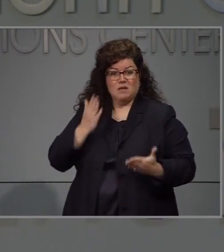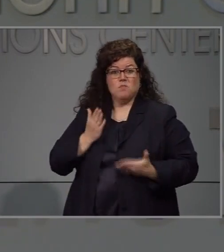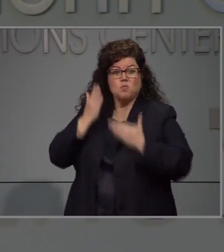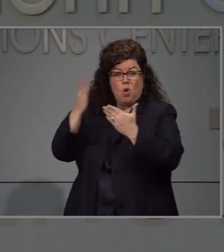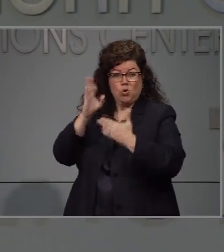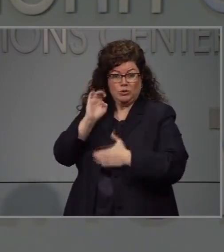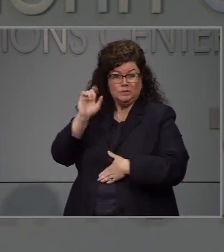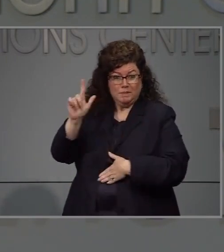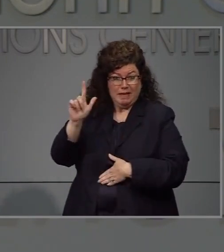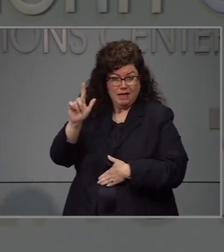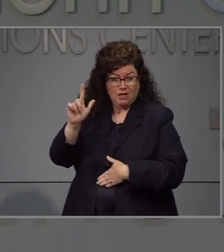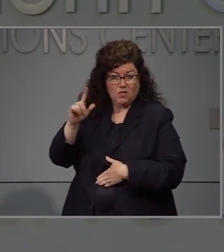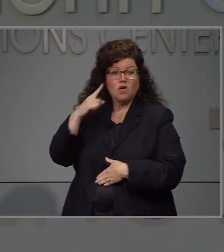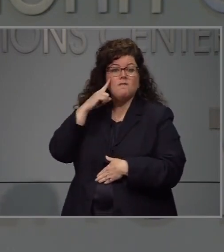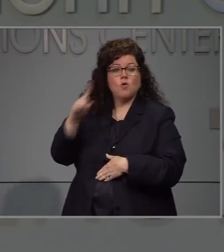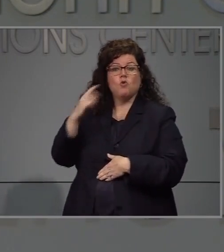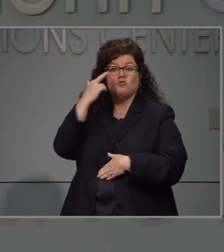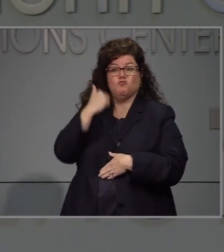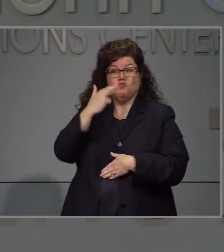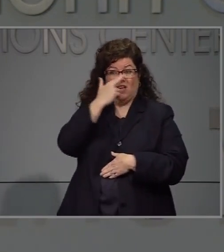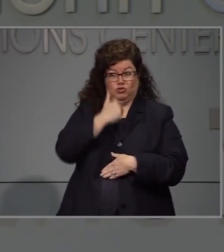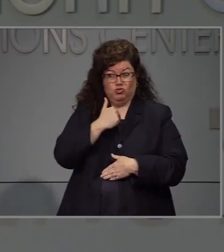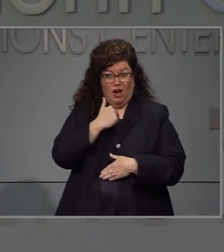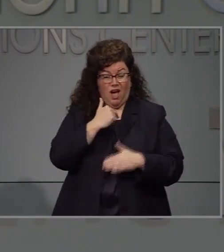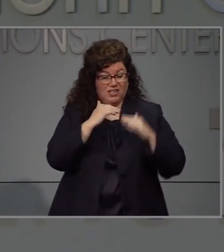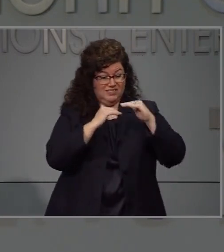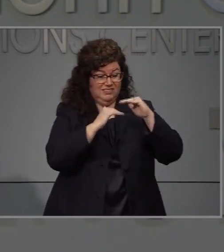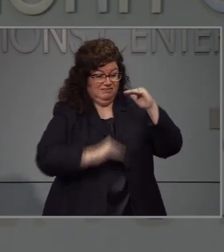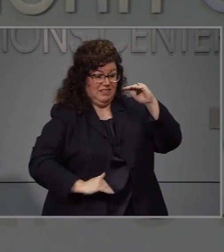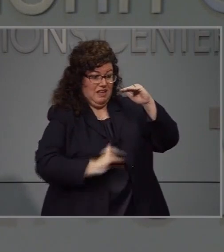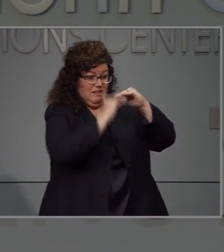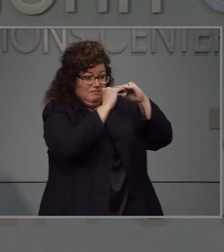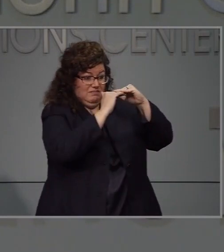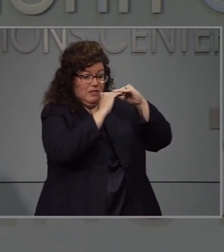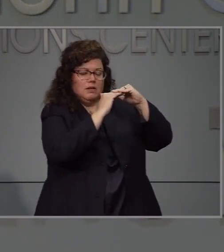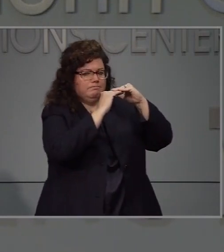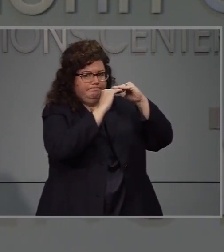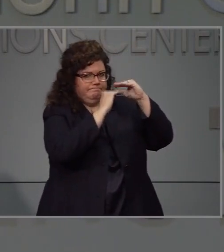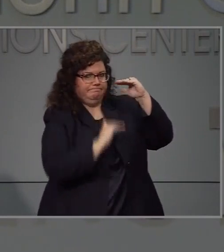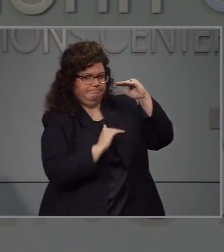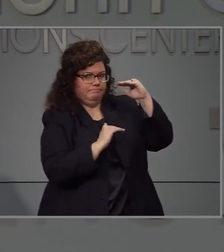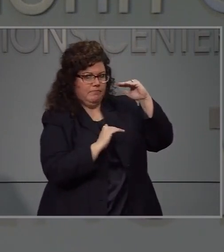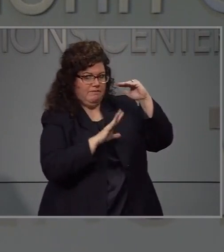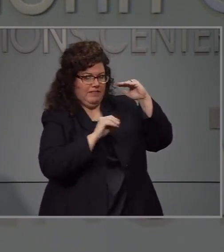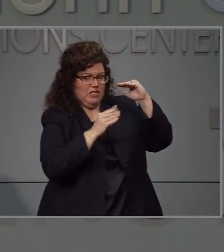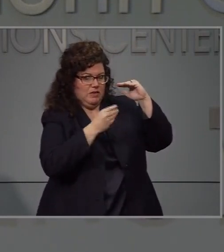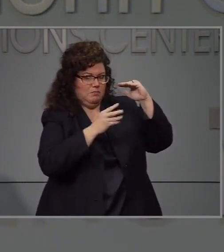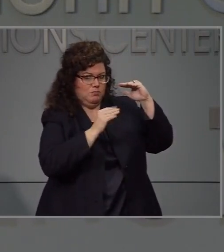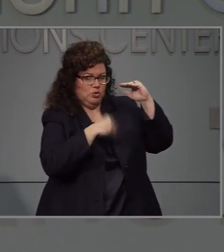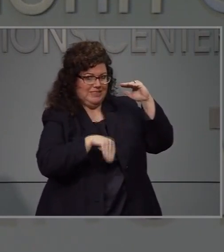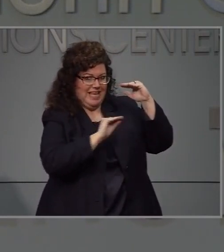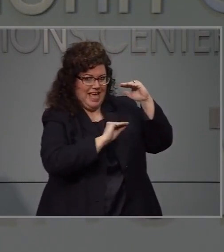TAKING QUESTIONS. I HAVE A TWO-PART REALLY A QUESTION THERE'S NOT SUPPOSED TO TELL OF THE GENERAL ASSEMBLY TODAY THAT THEY'RE DISCUSSING THAT WOULD